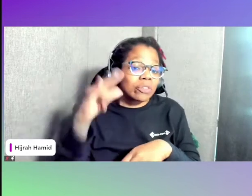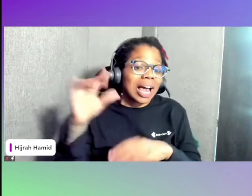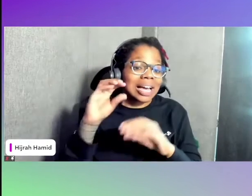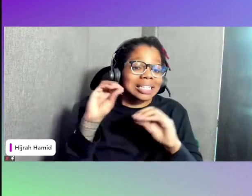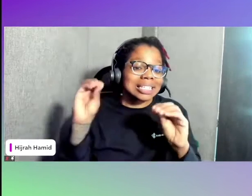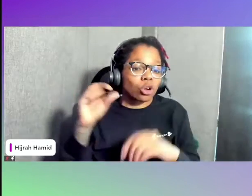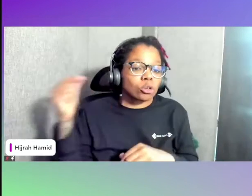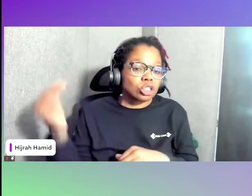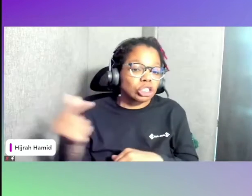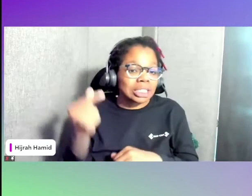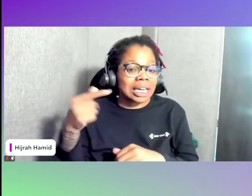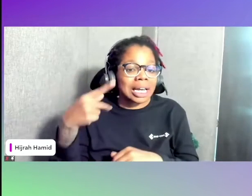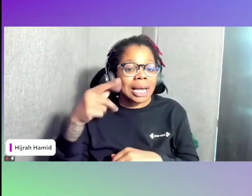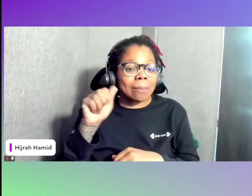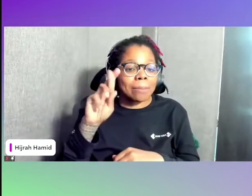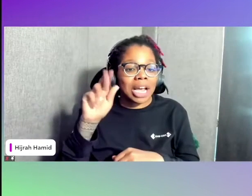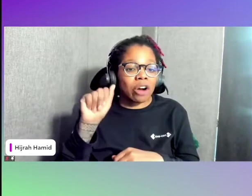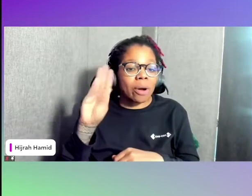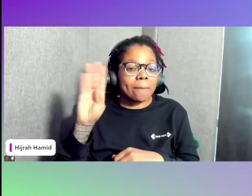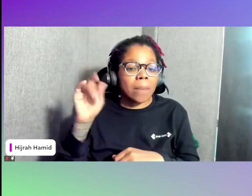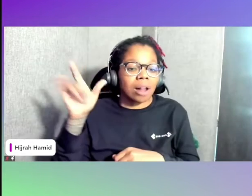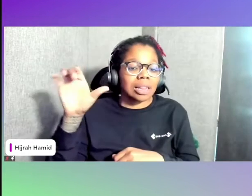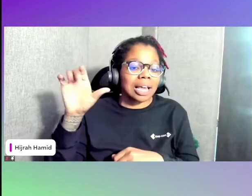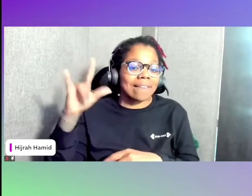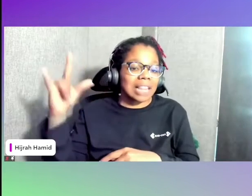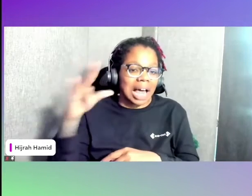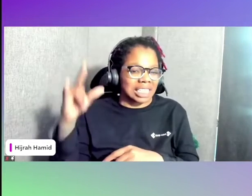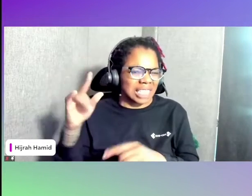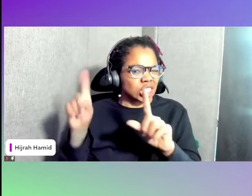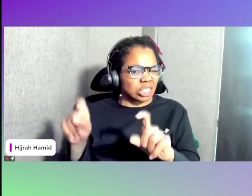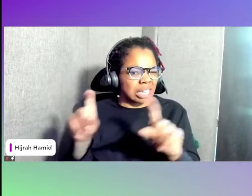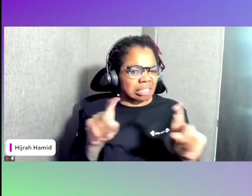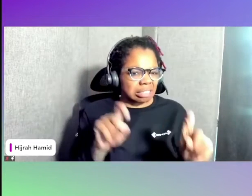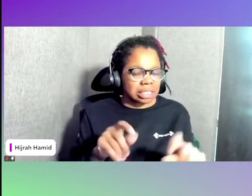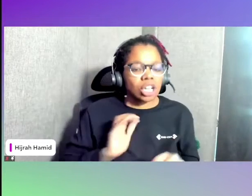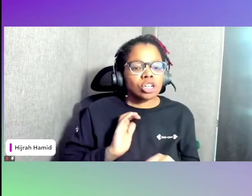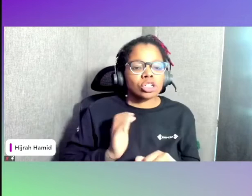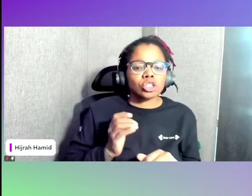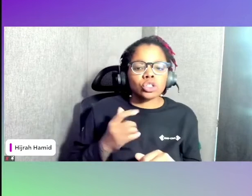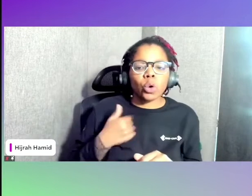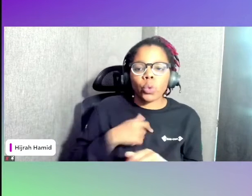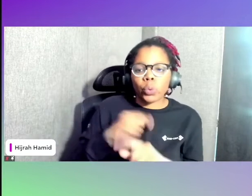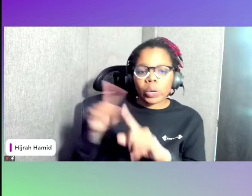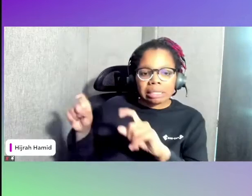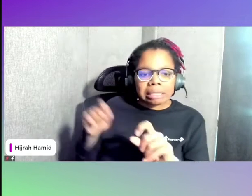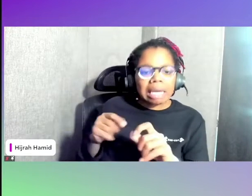various places around the space shuttle might be the well to go. parabolic We fly on flights which is